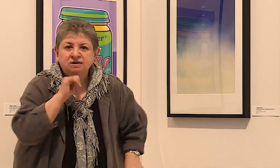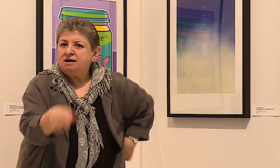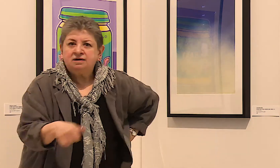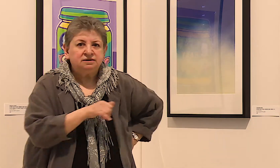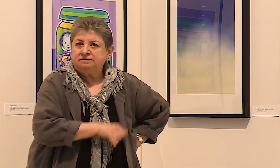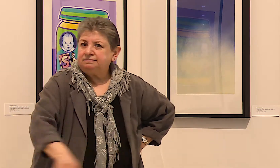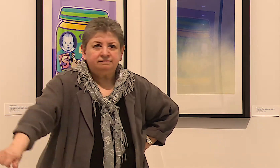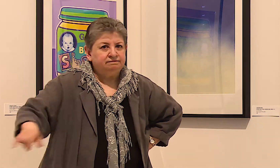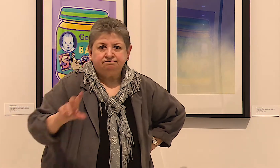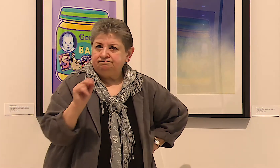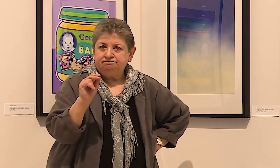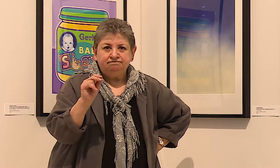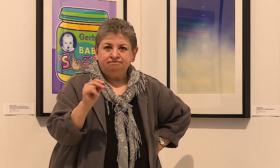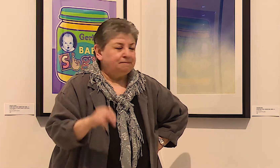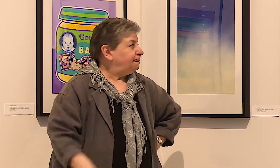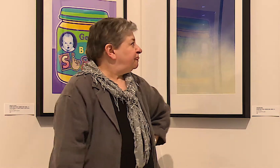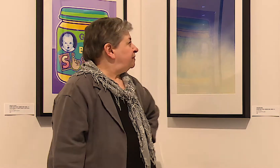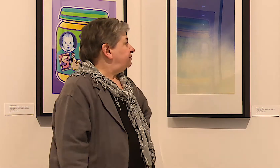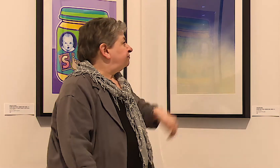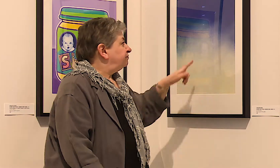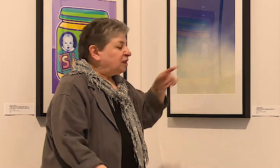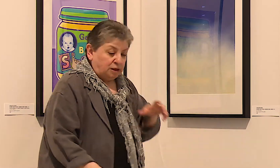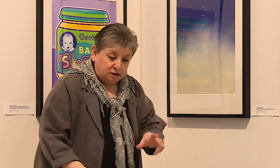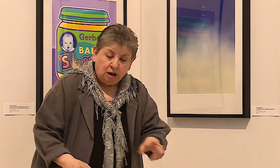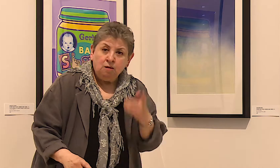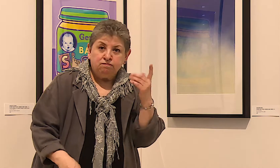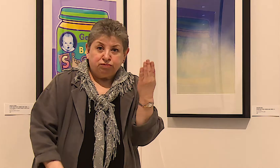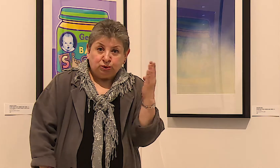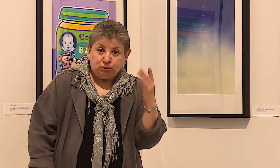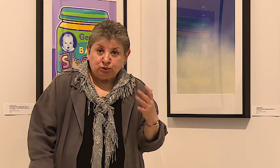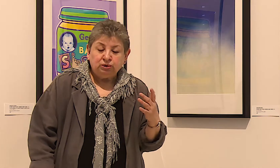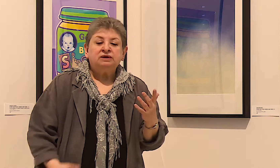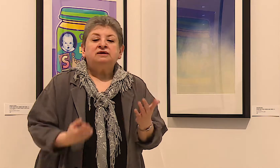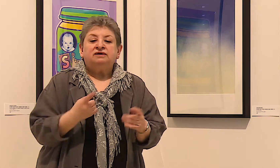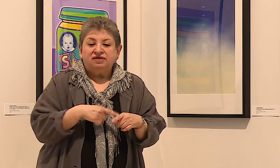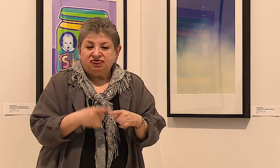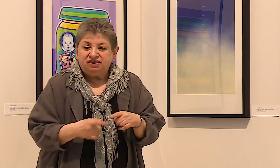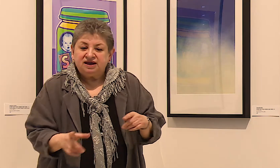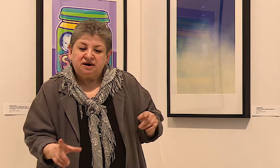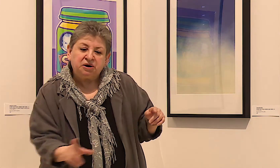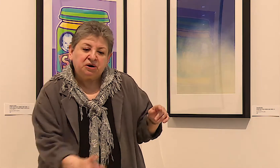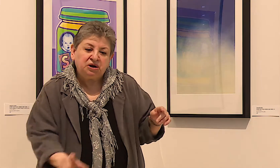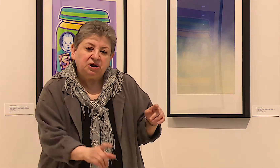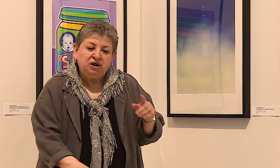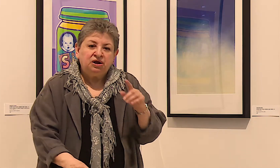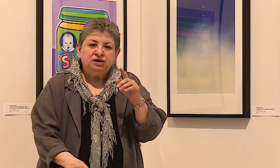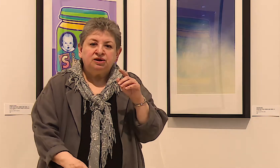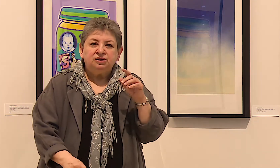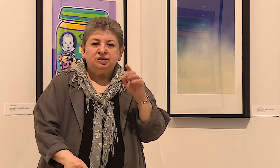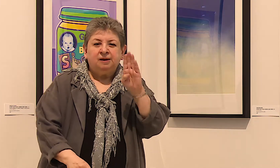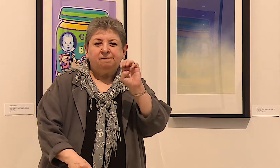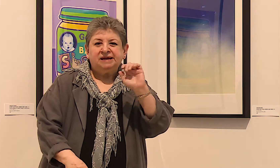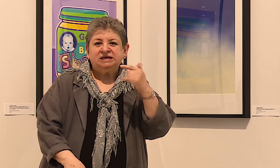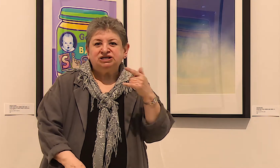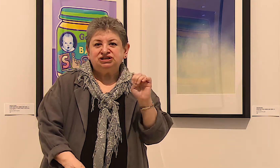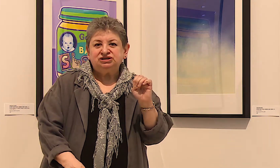But anyways, all 20 didn't turn out the same. I started with the blue and then added some beige